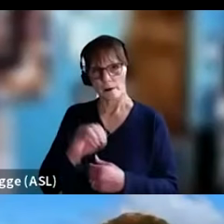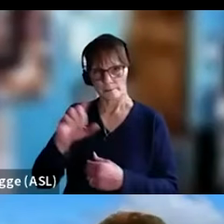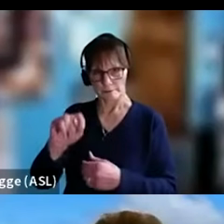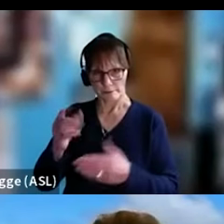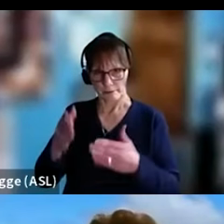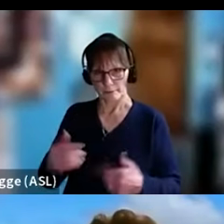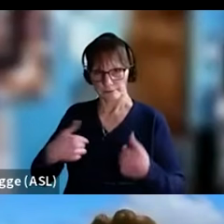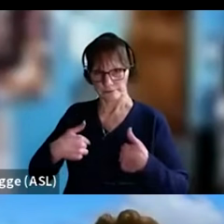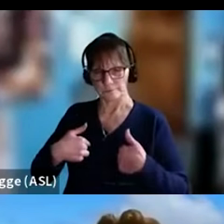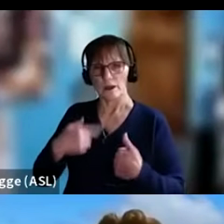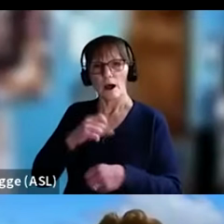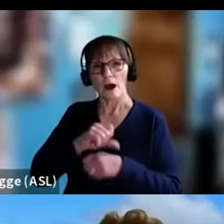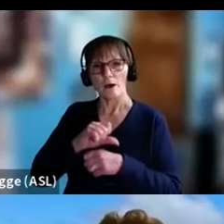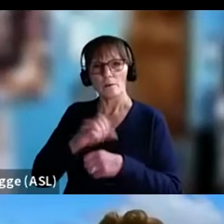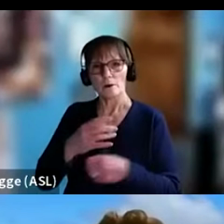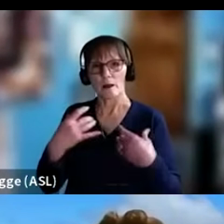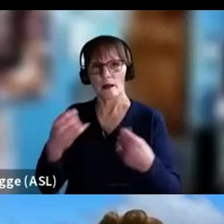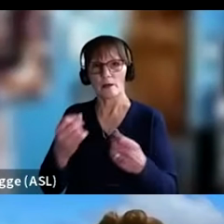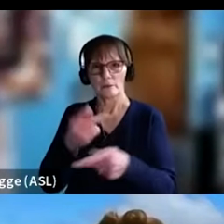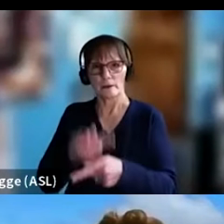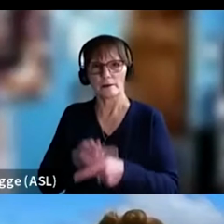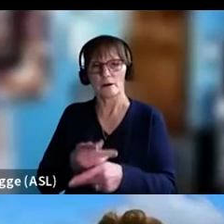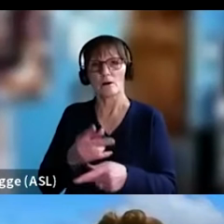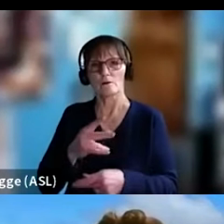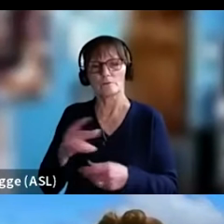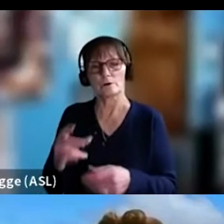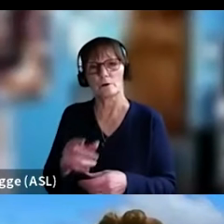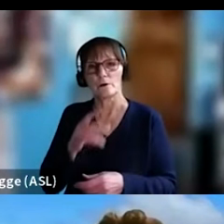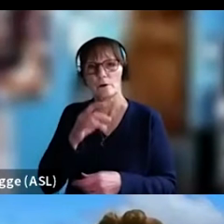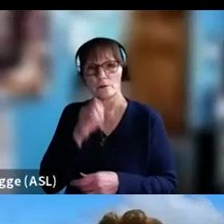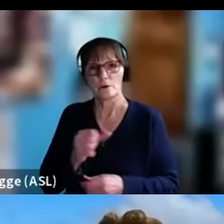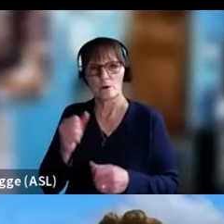and I worked at a Healthcare for the Homeless program that had a permanent supportive housing team,